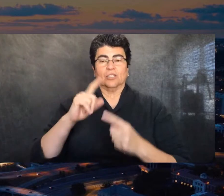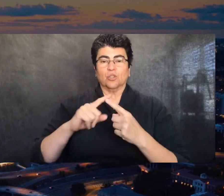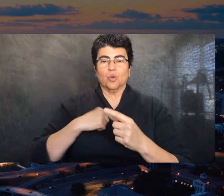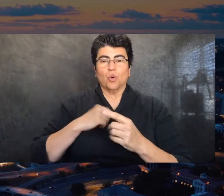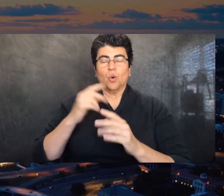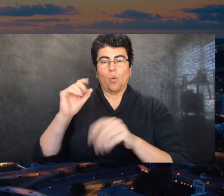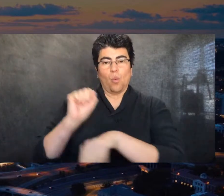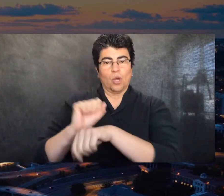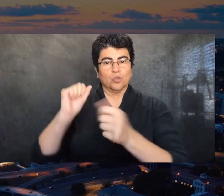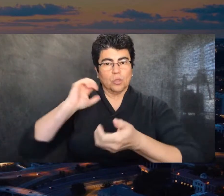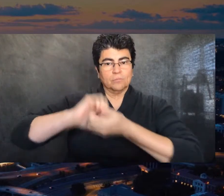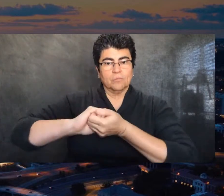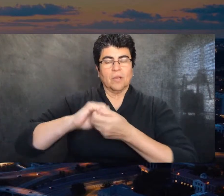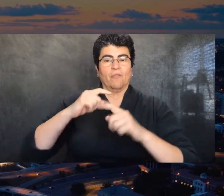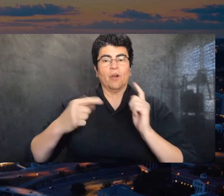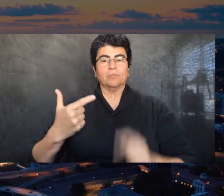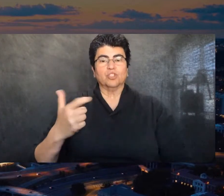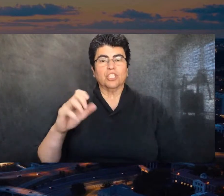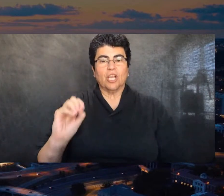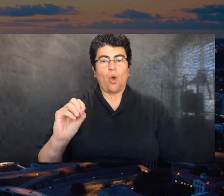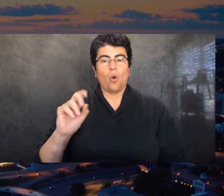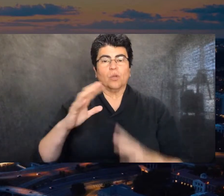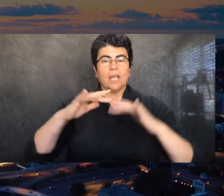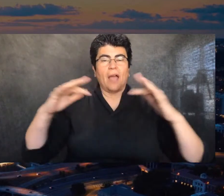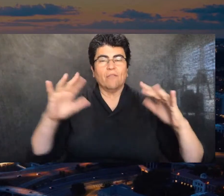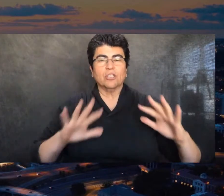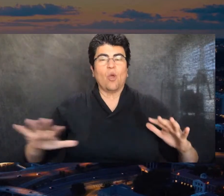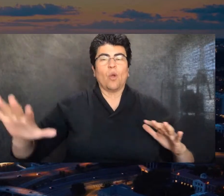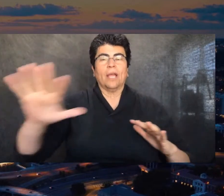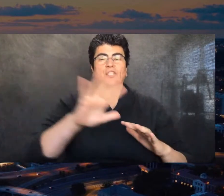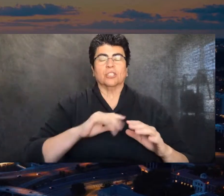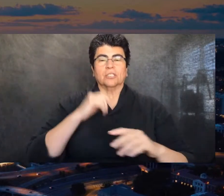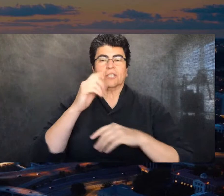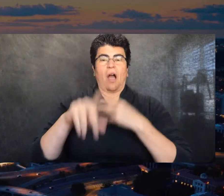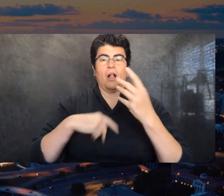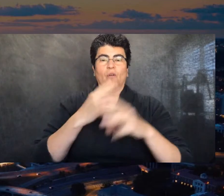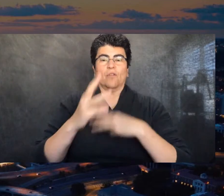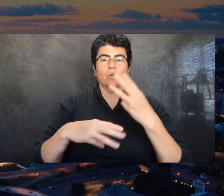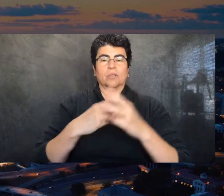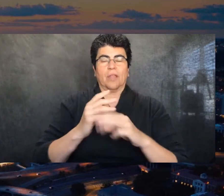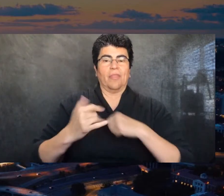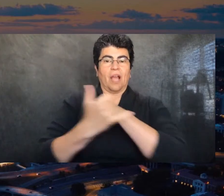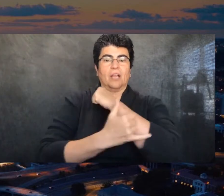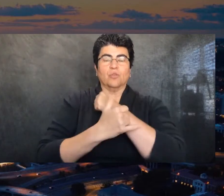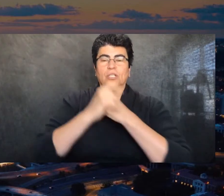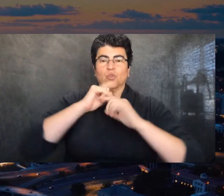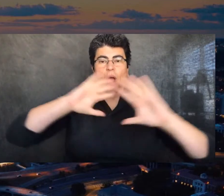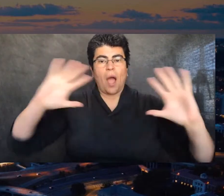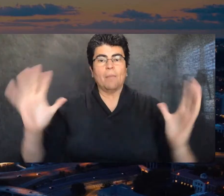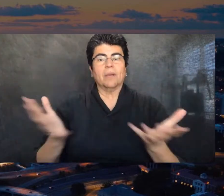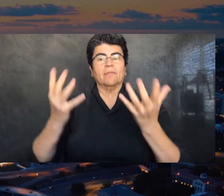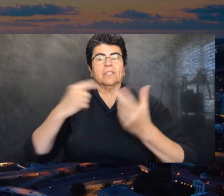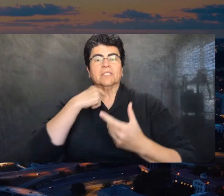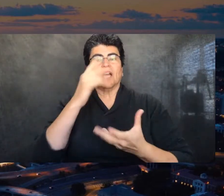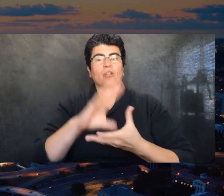from geodiverse locations across the country, to uplift and tell the story of their communities